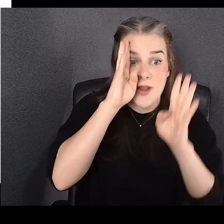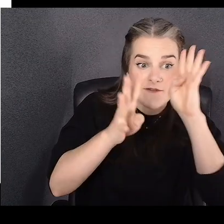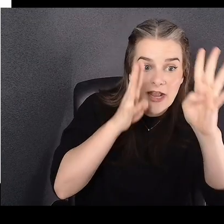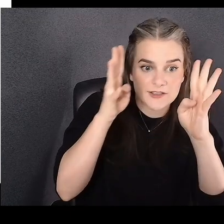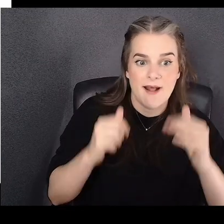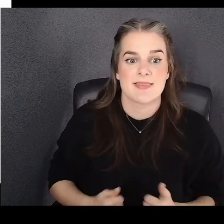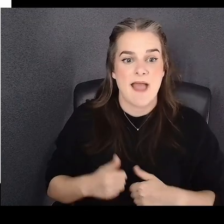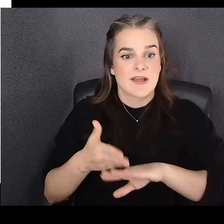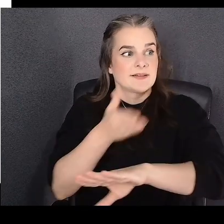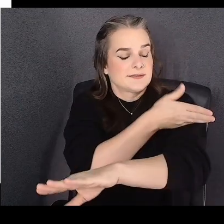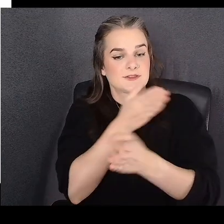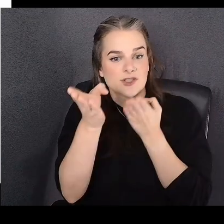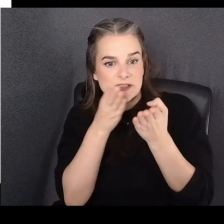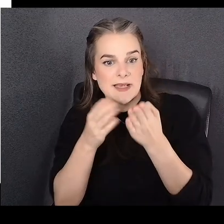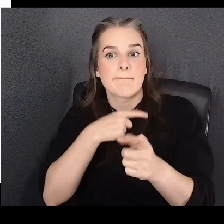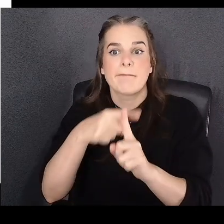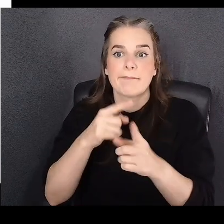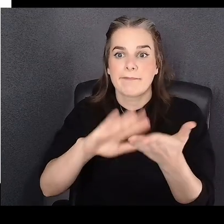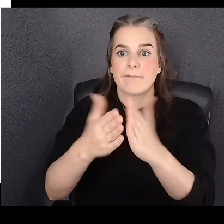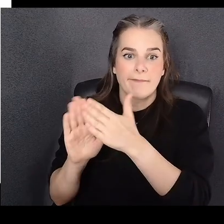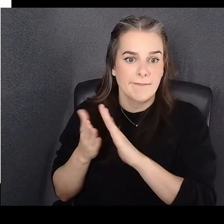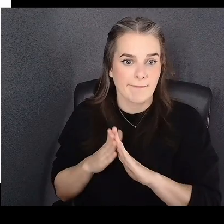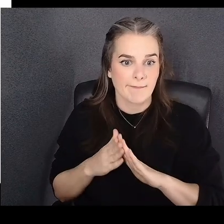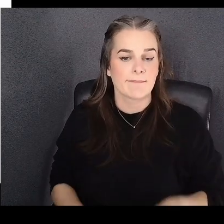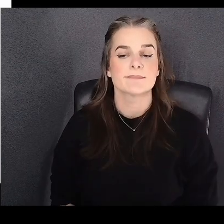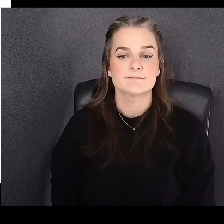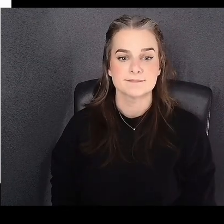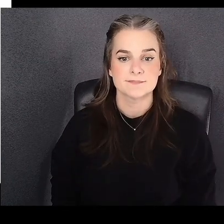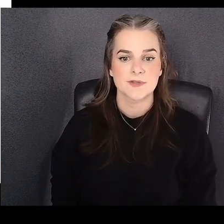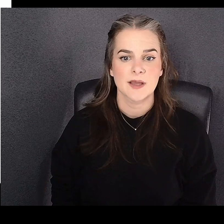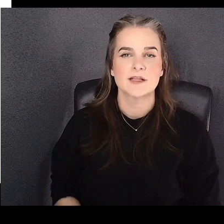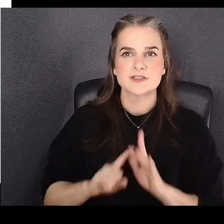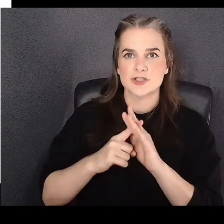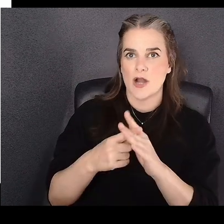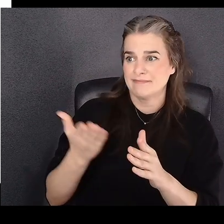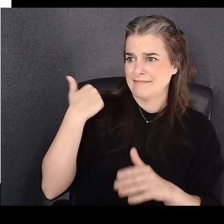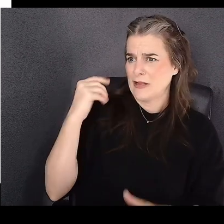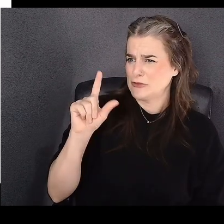this center in Philadelphia right at the end of 2019.